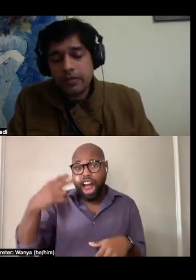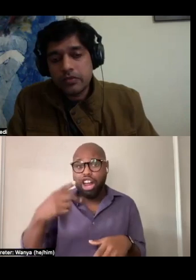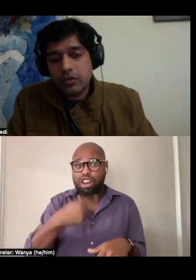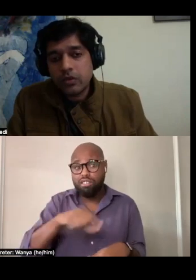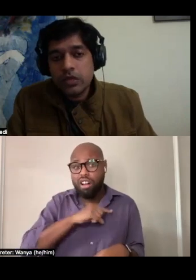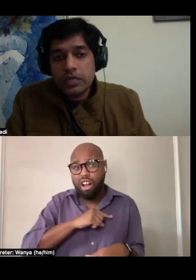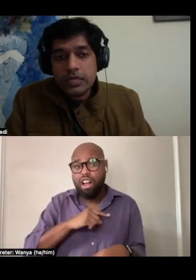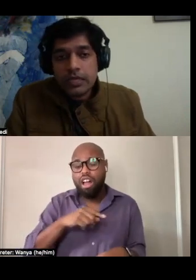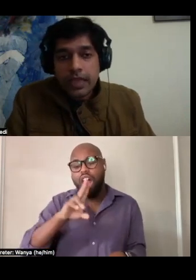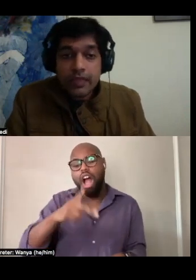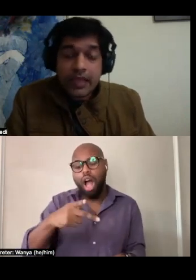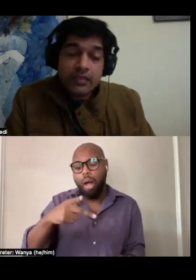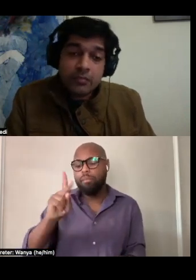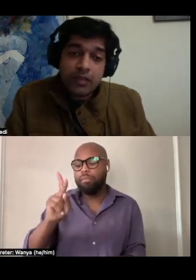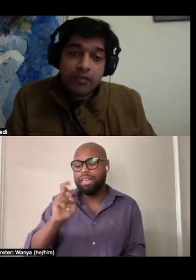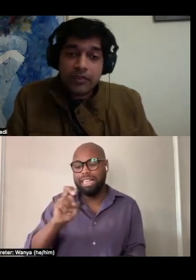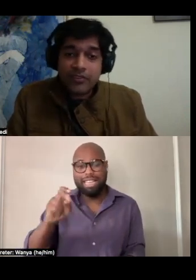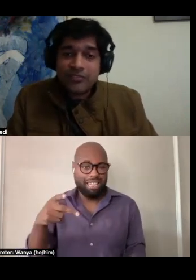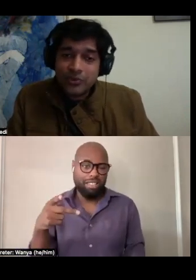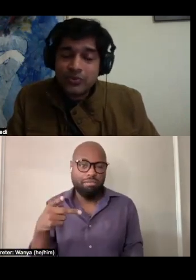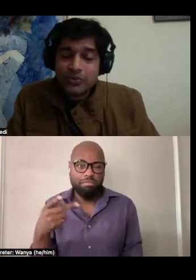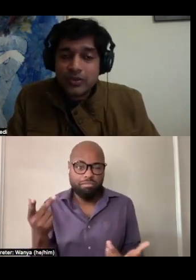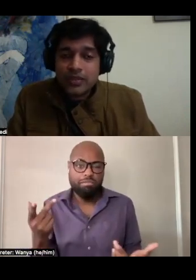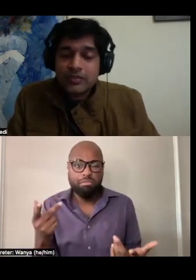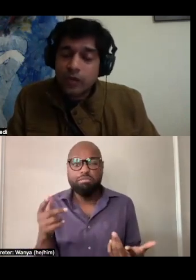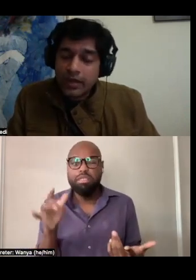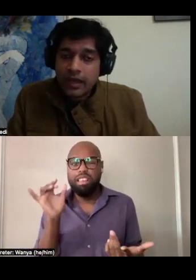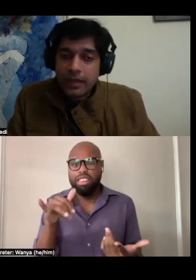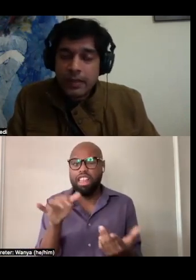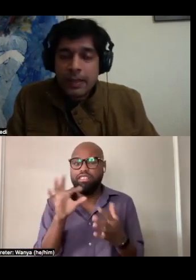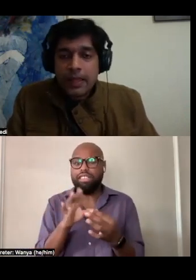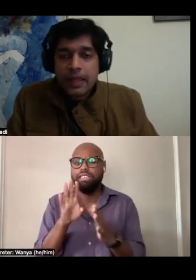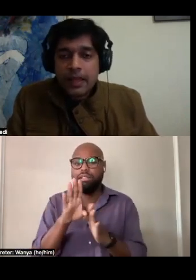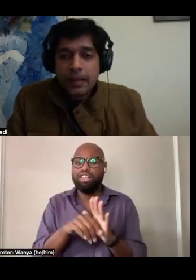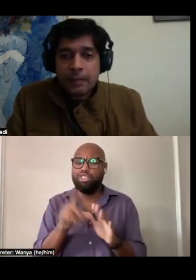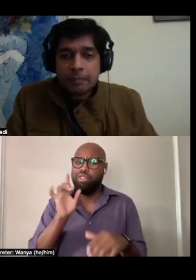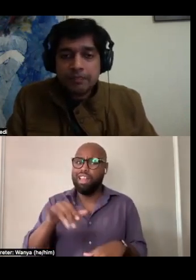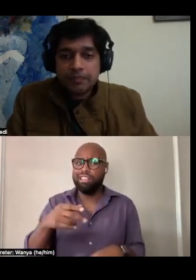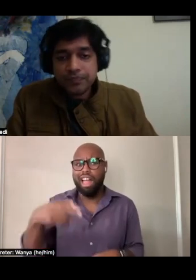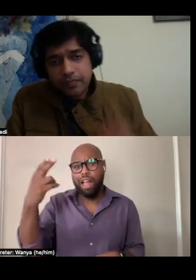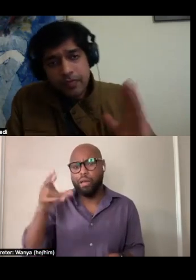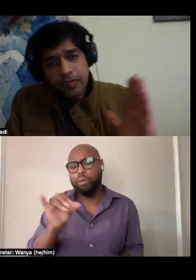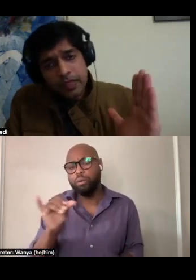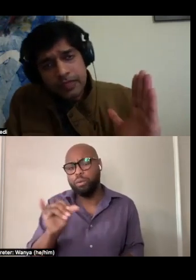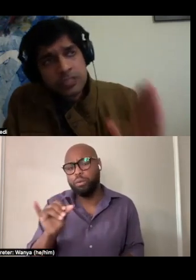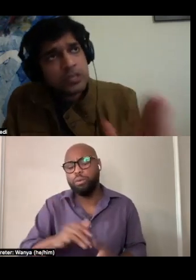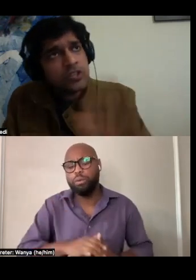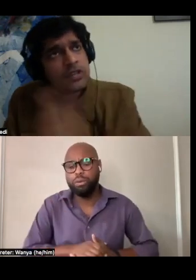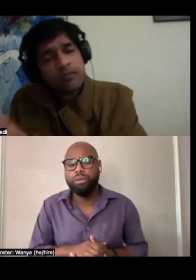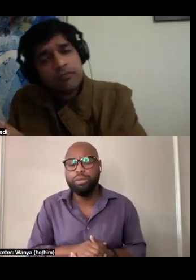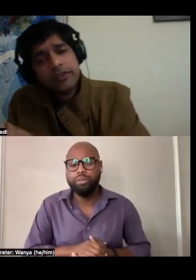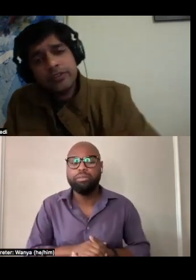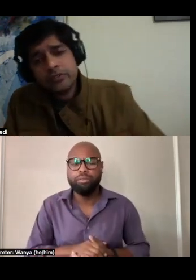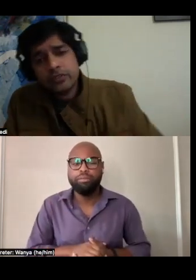And that is by the factor of two, so it's quite high. This picture kind of continues onto